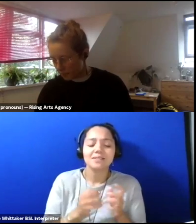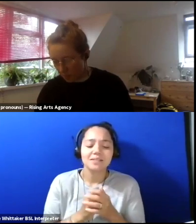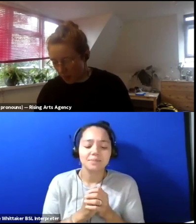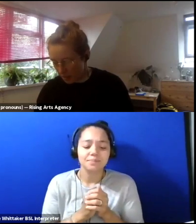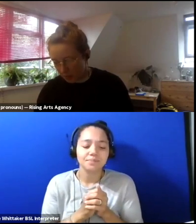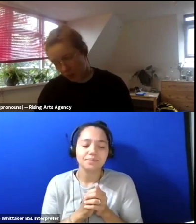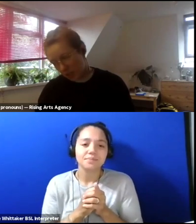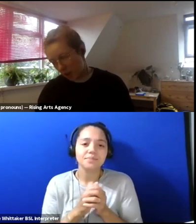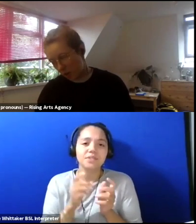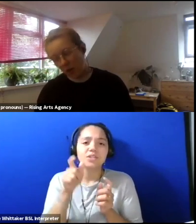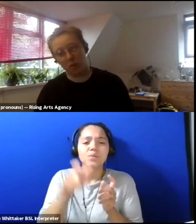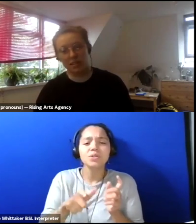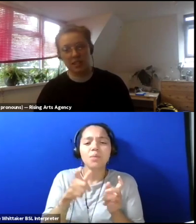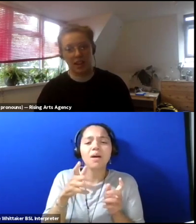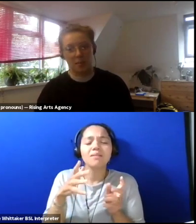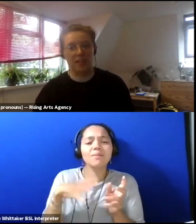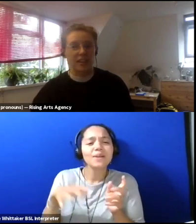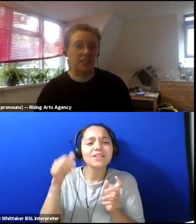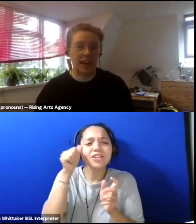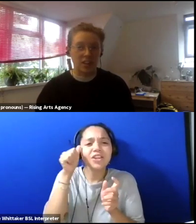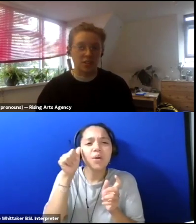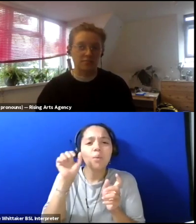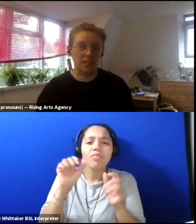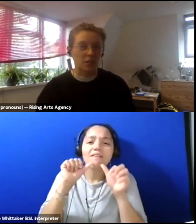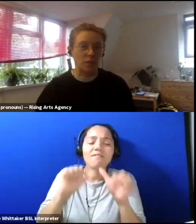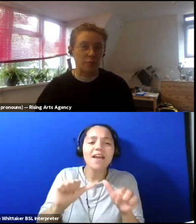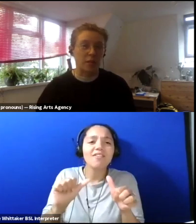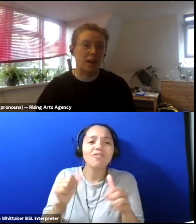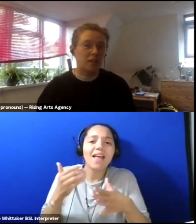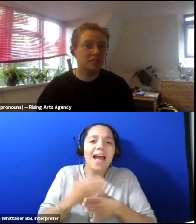somebody wanted to know what's [your] favourite action that you have been a